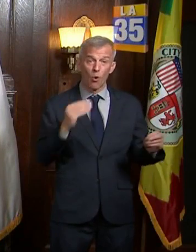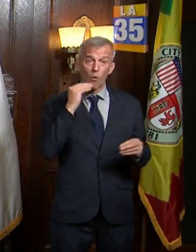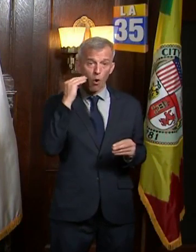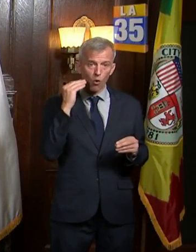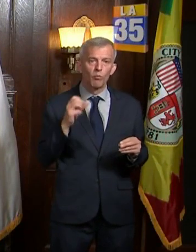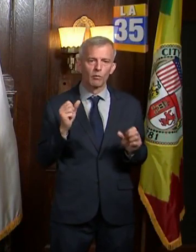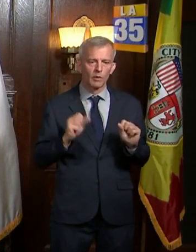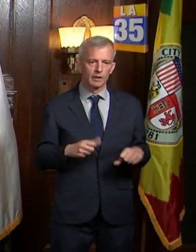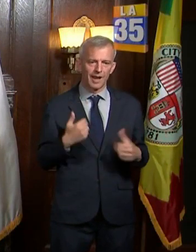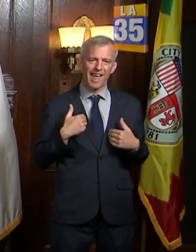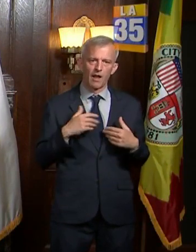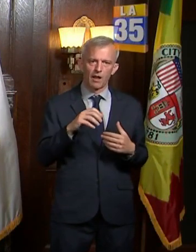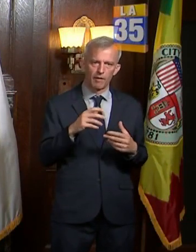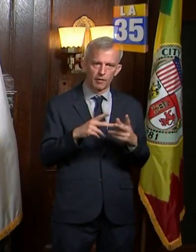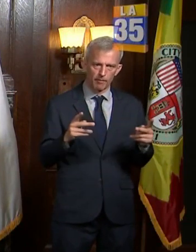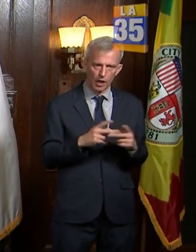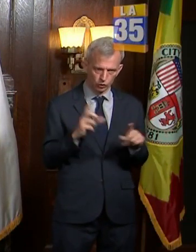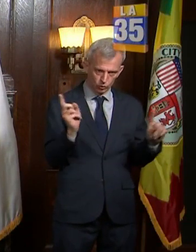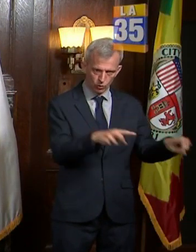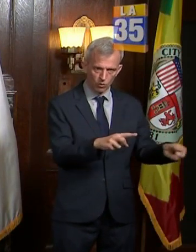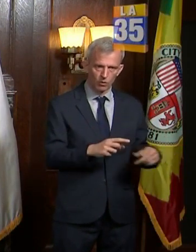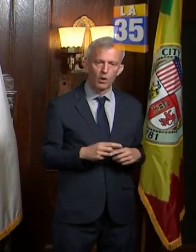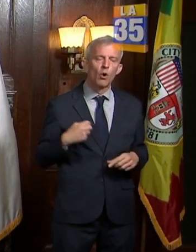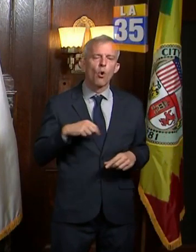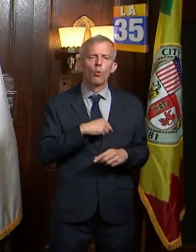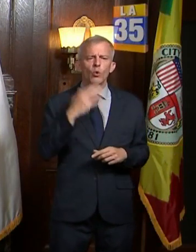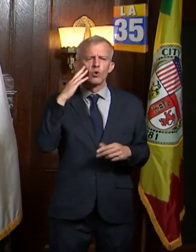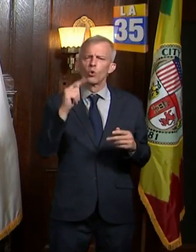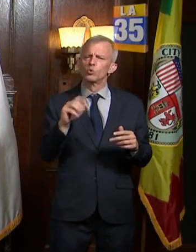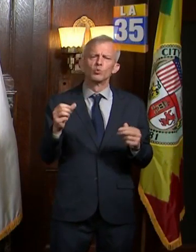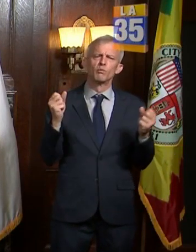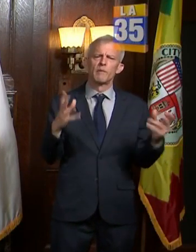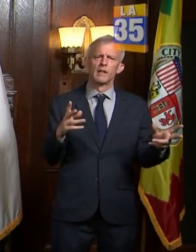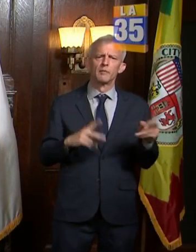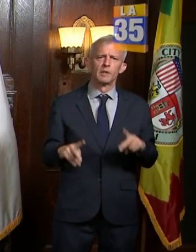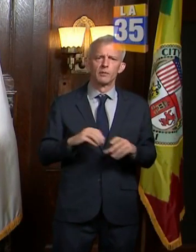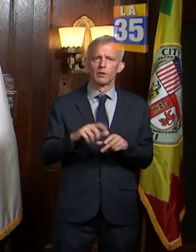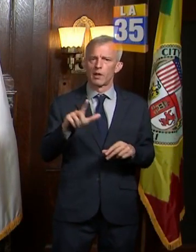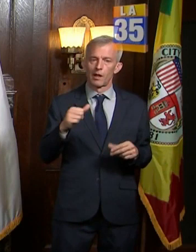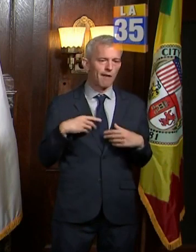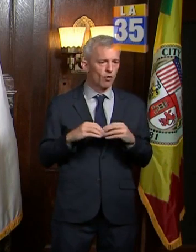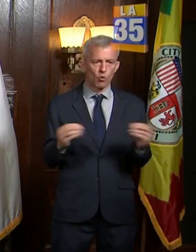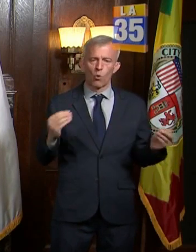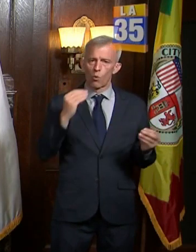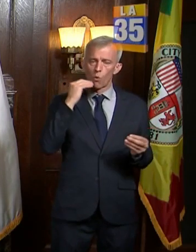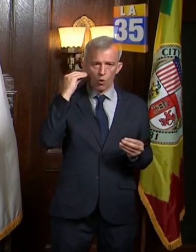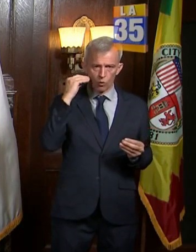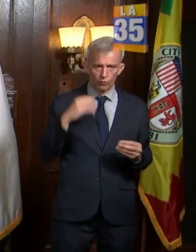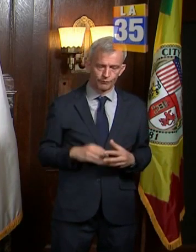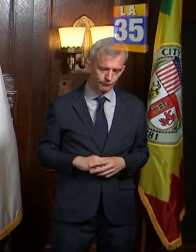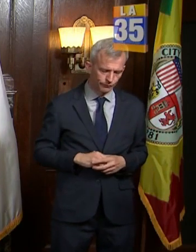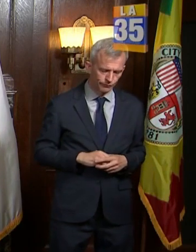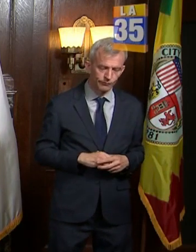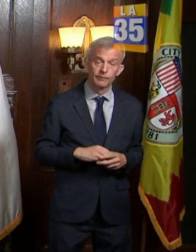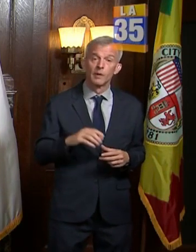GARCETTI WARNS IF THE VIRUS TAKES OFF IN HOMELESS CAMPS THERE WILL BE GRAVE CONSEQUENCES. AS WE ASK PEOPLE TO REMAIN